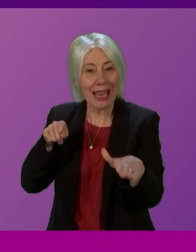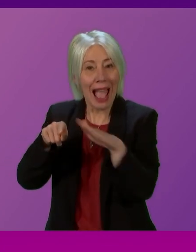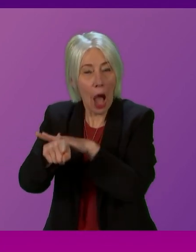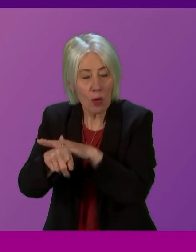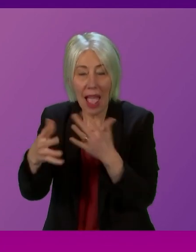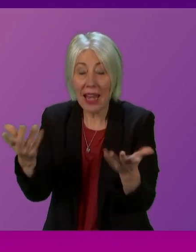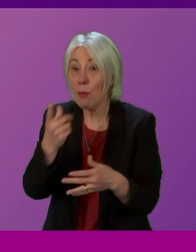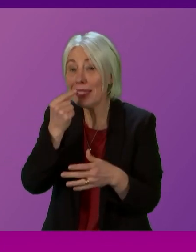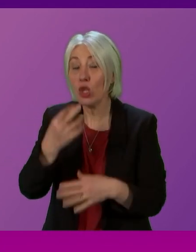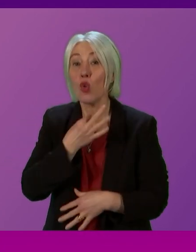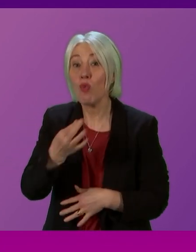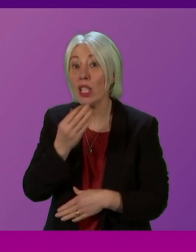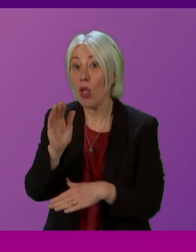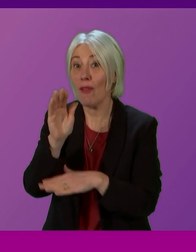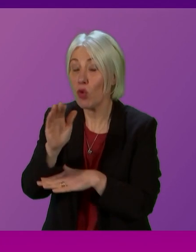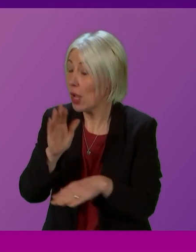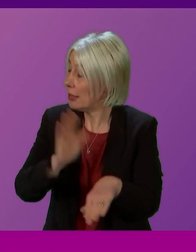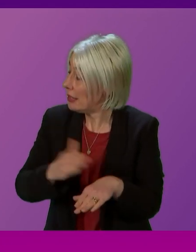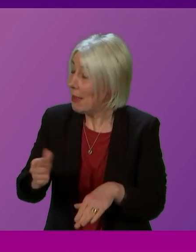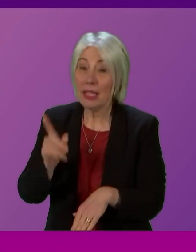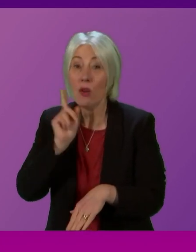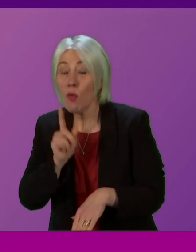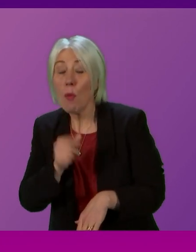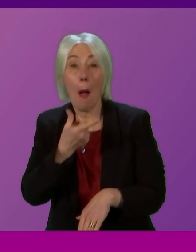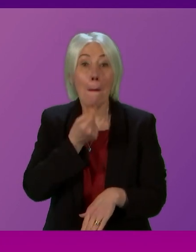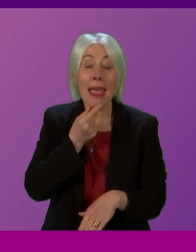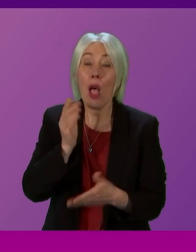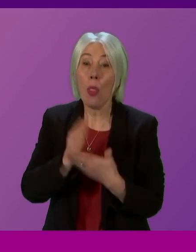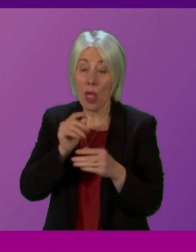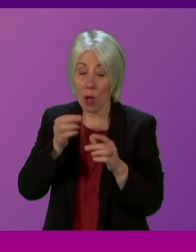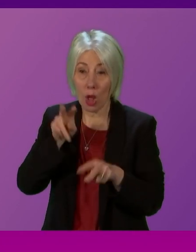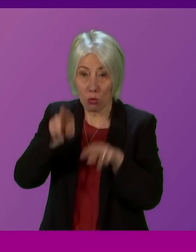posed by individuals, regardless of gender, are properly managed.